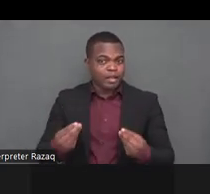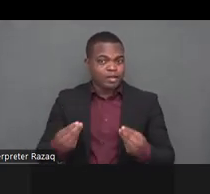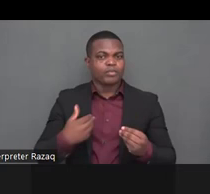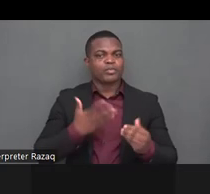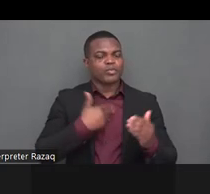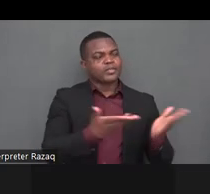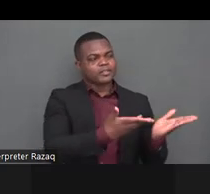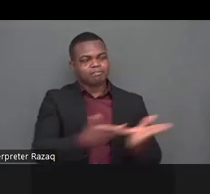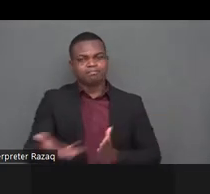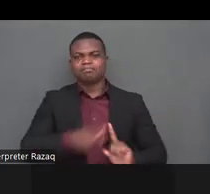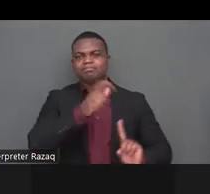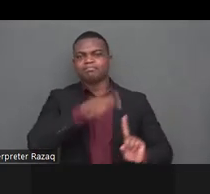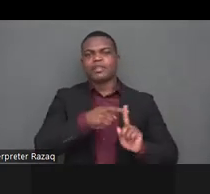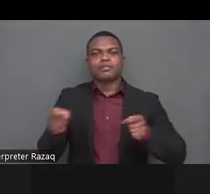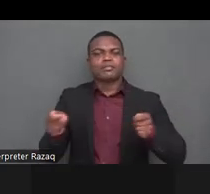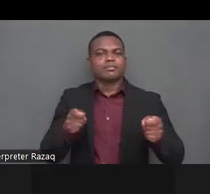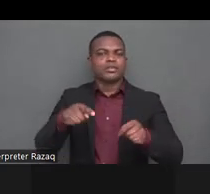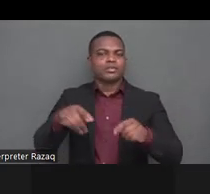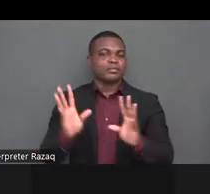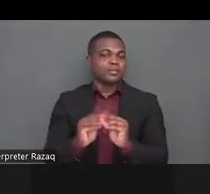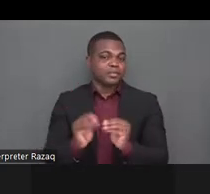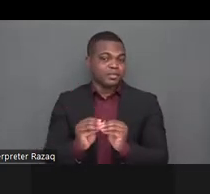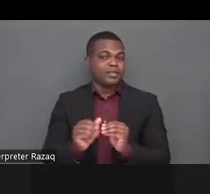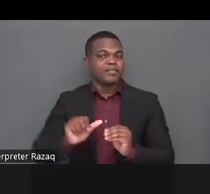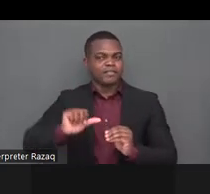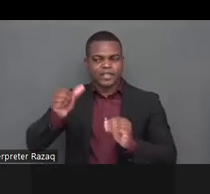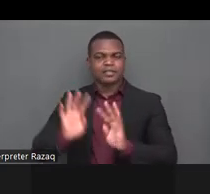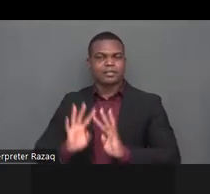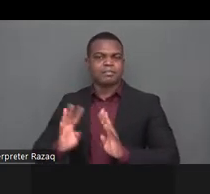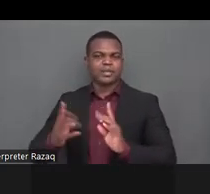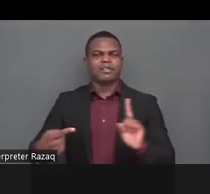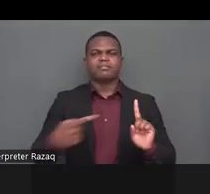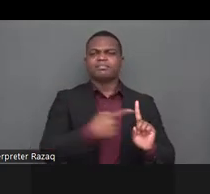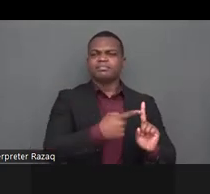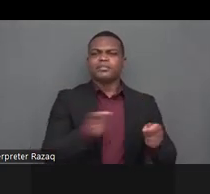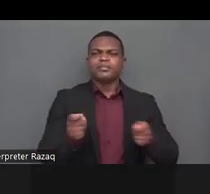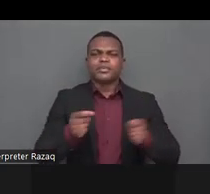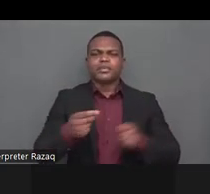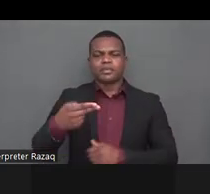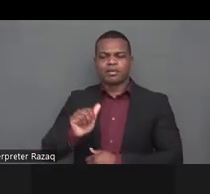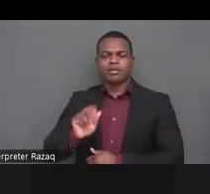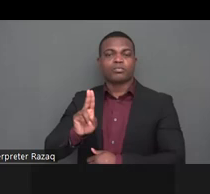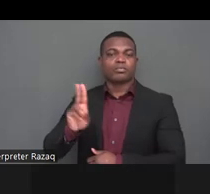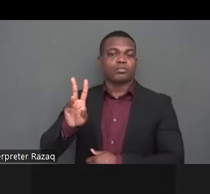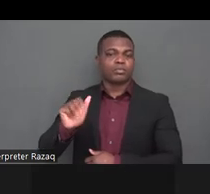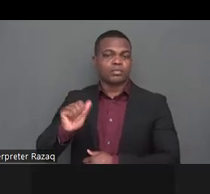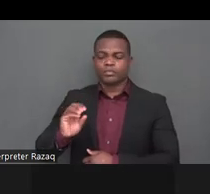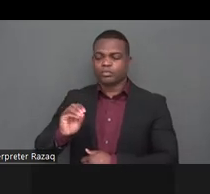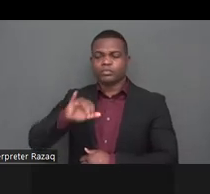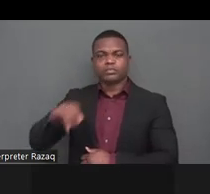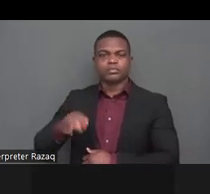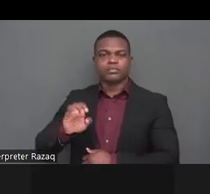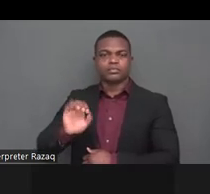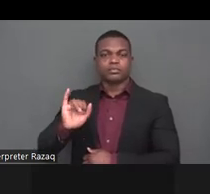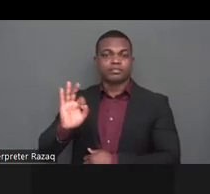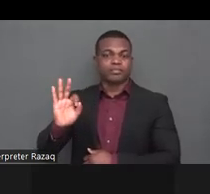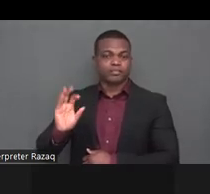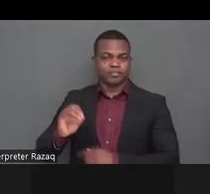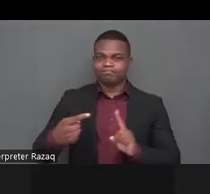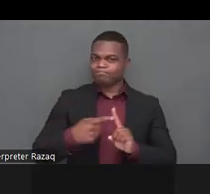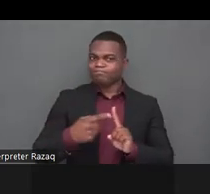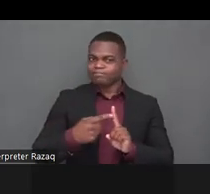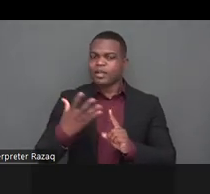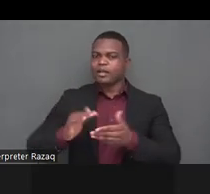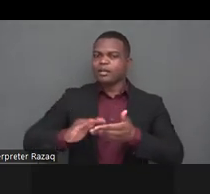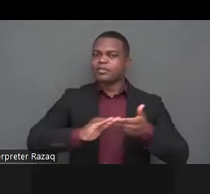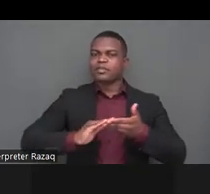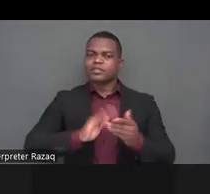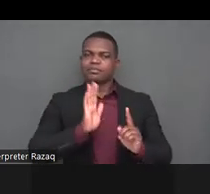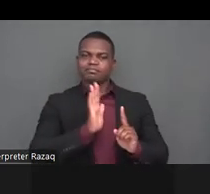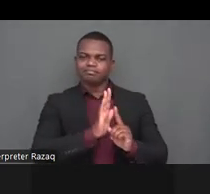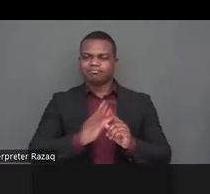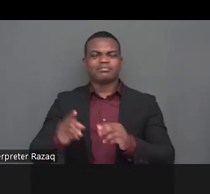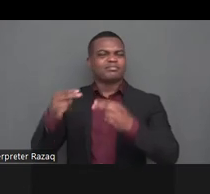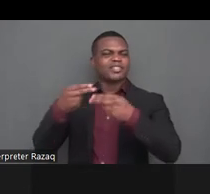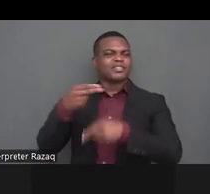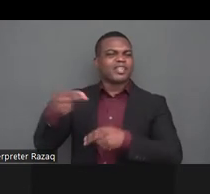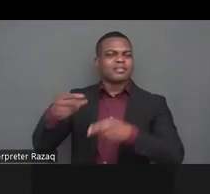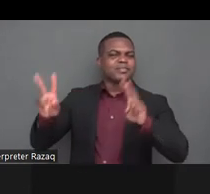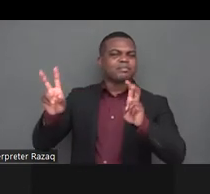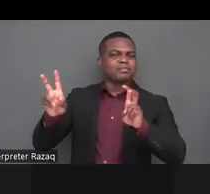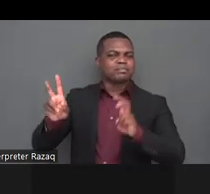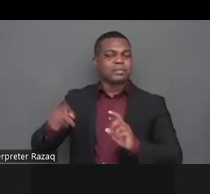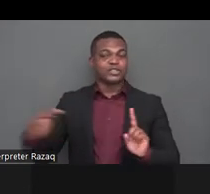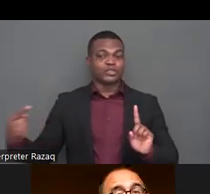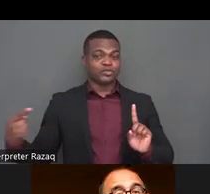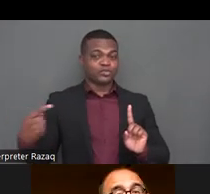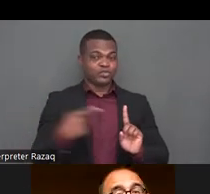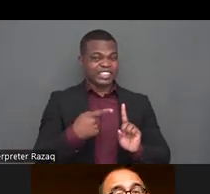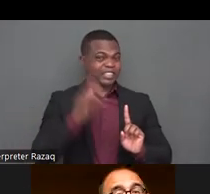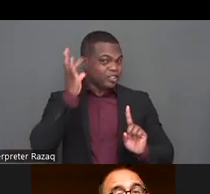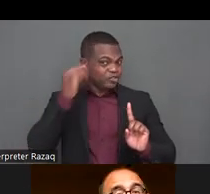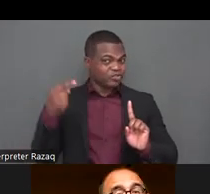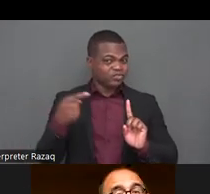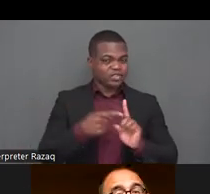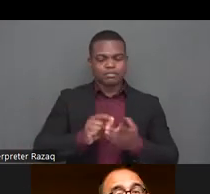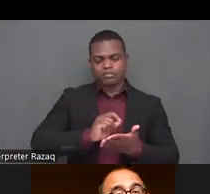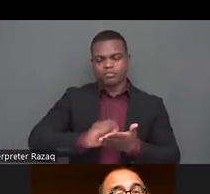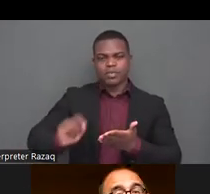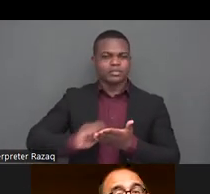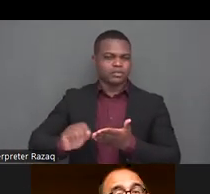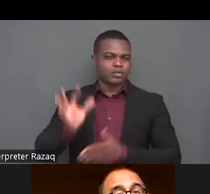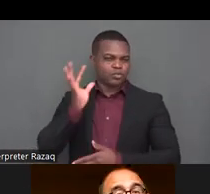founder of the organization she writes woman from from nigeria how a please floor is yours